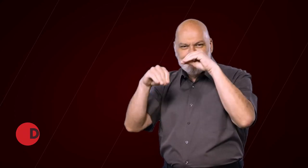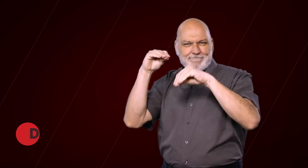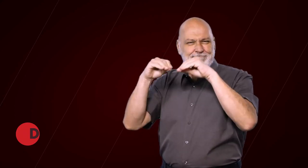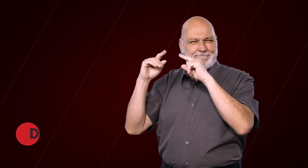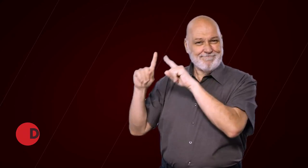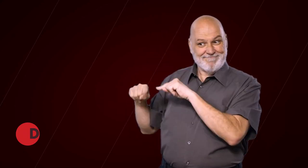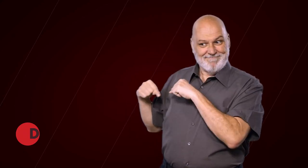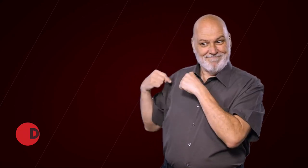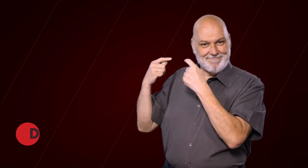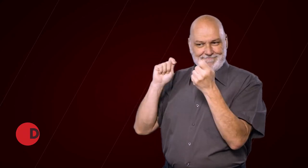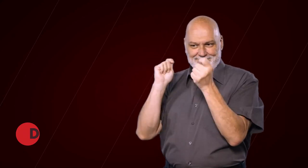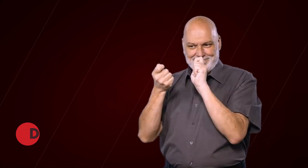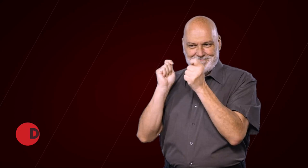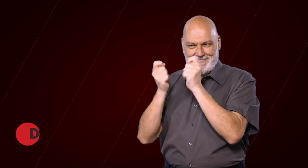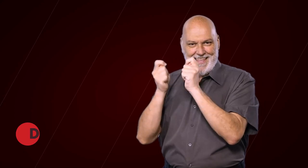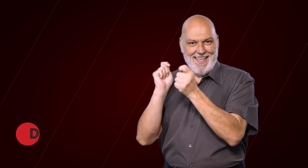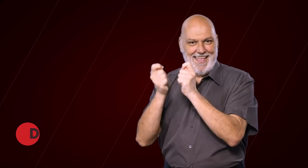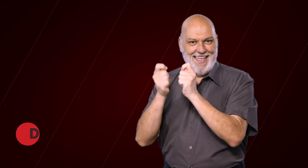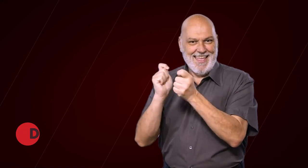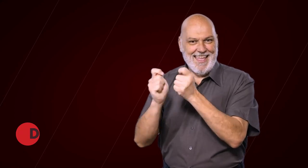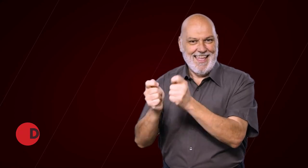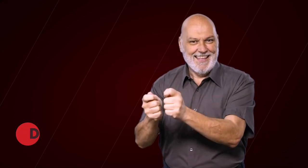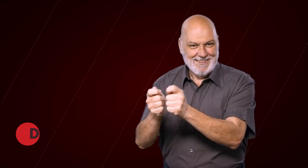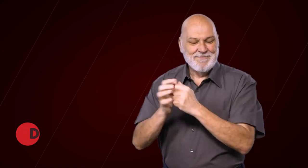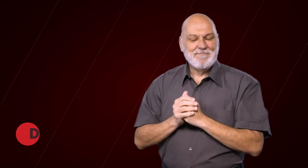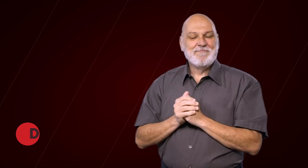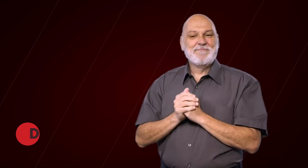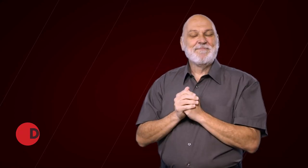continues to evolve.